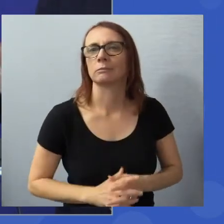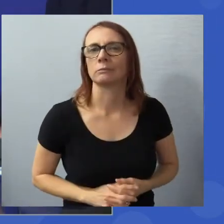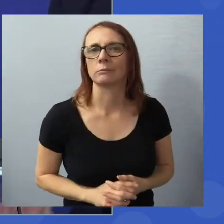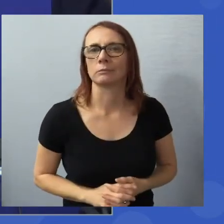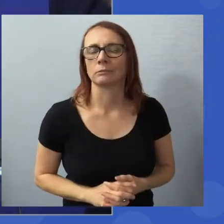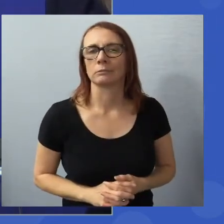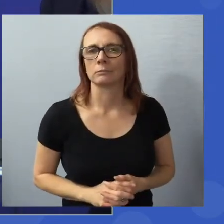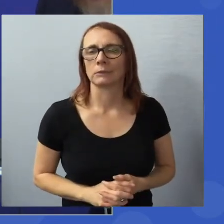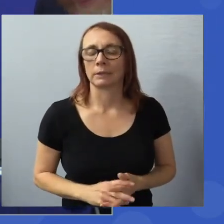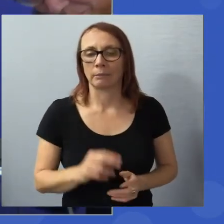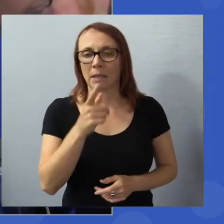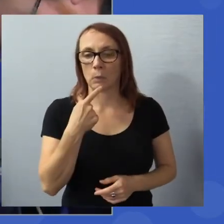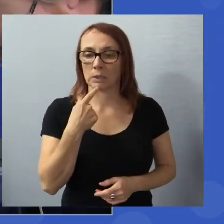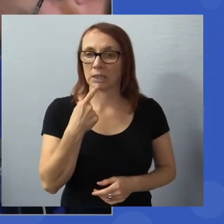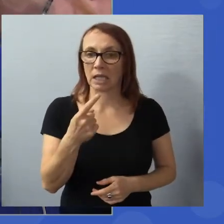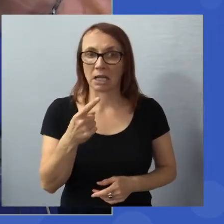people can see what the feeling in the room is and then they can maybe reflect